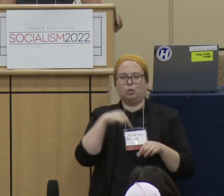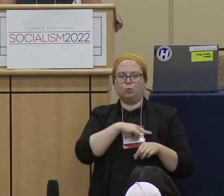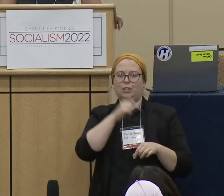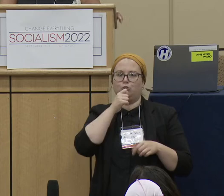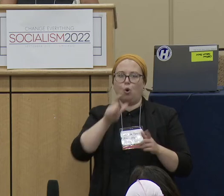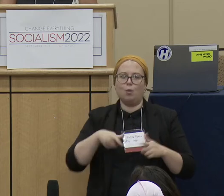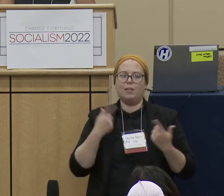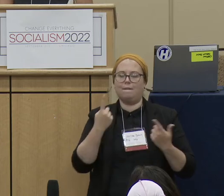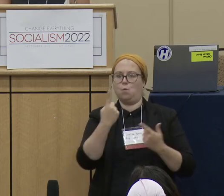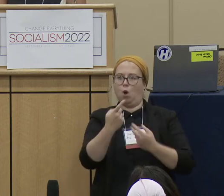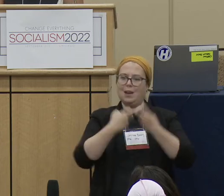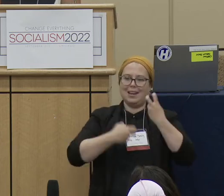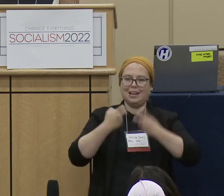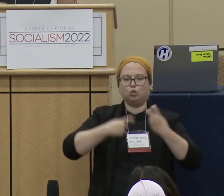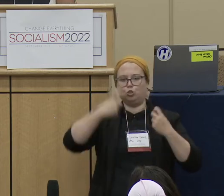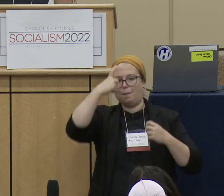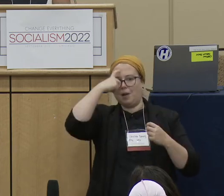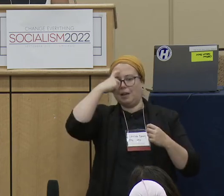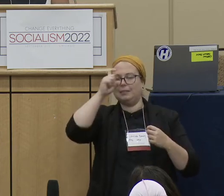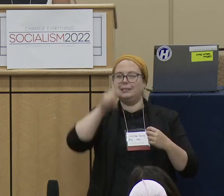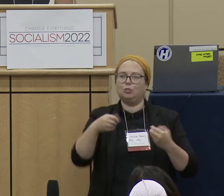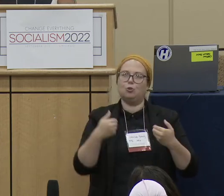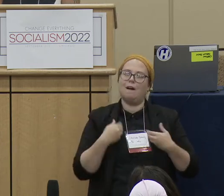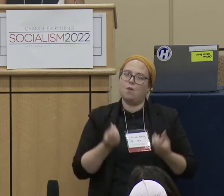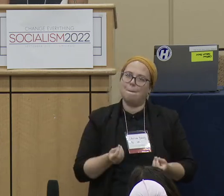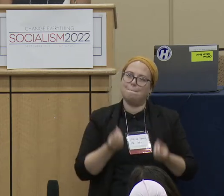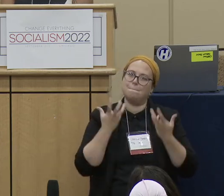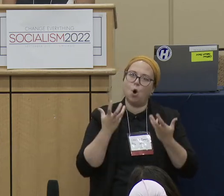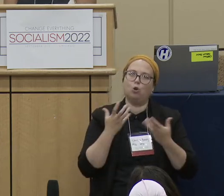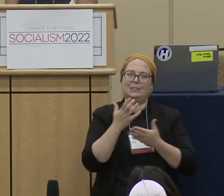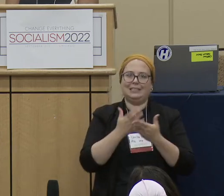single issue lives. What's that say? We have to have a